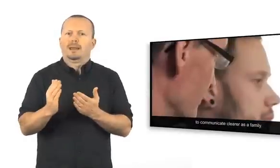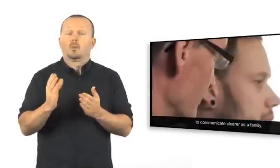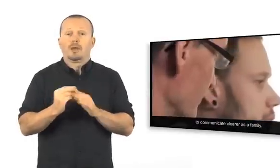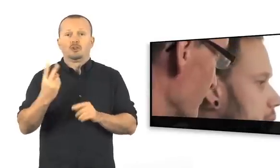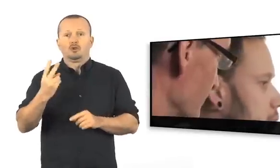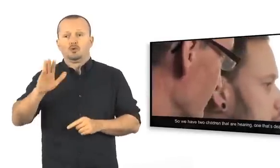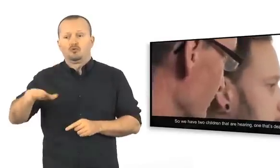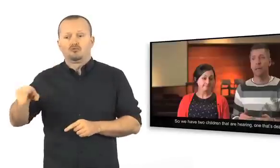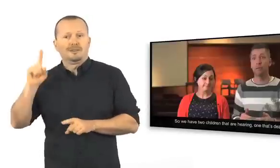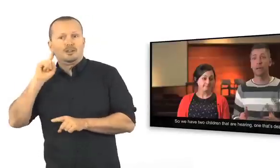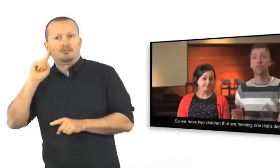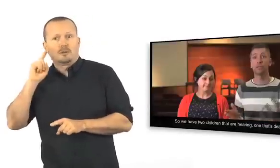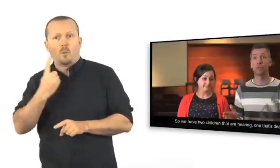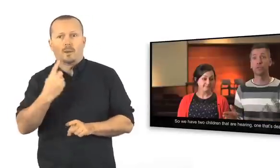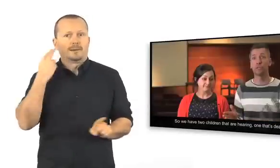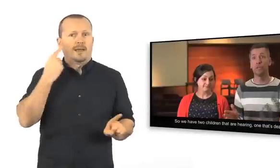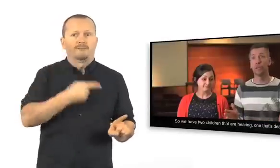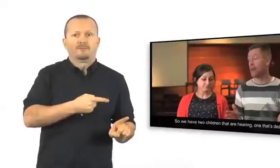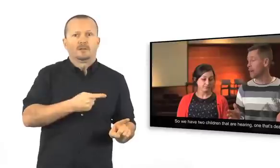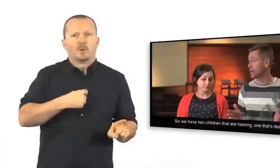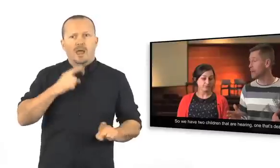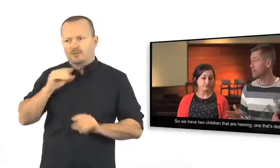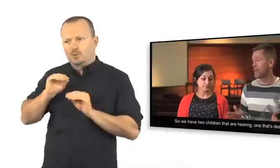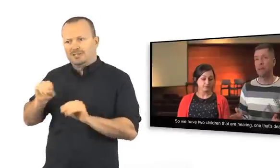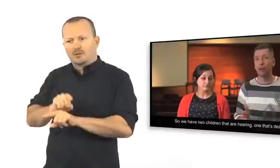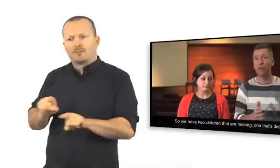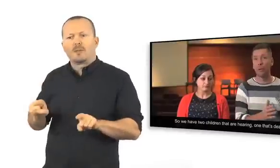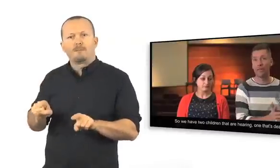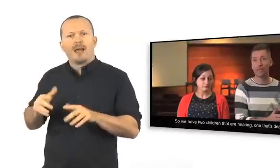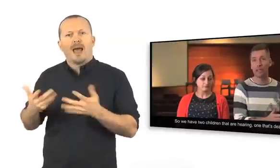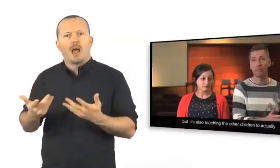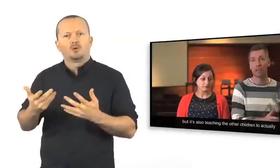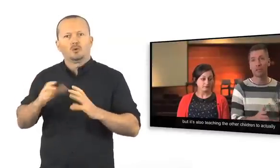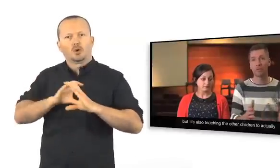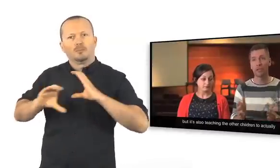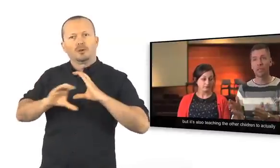a family, so we have two children that are hearing, one that’s deaf, but it’s also